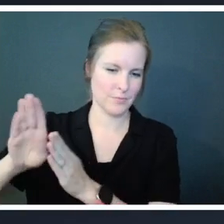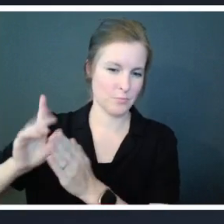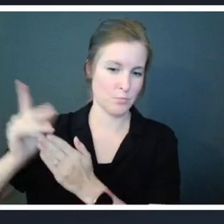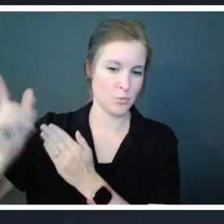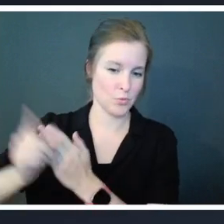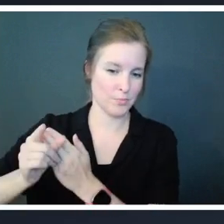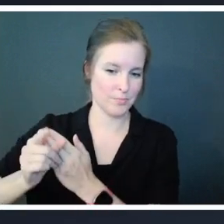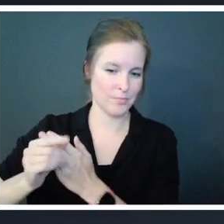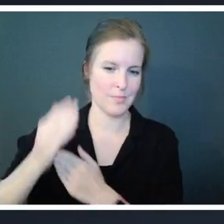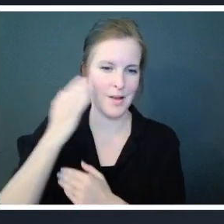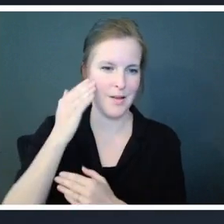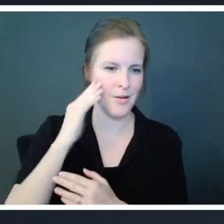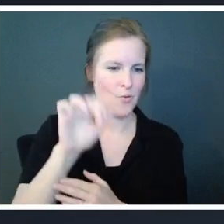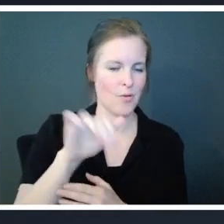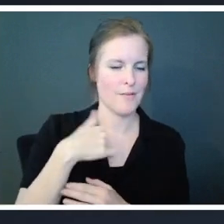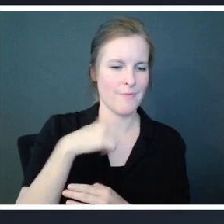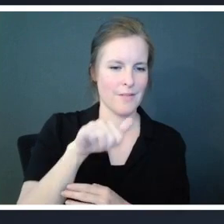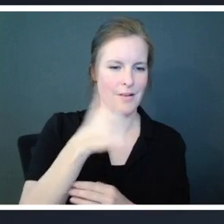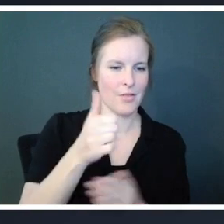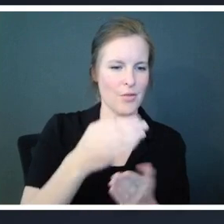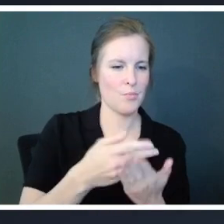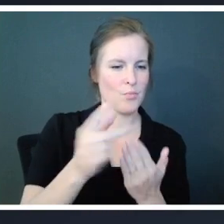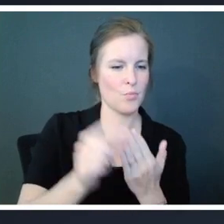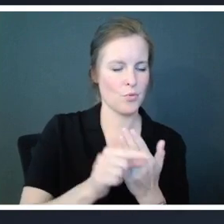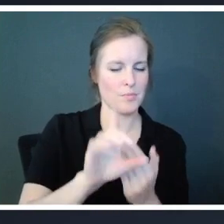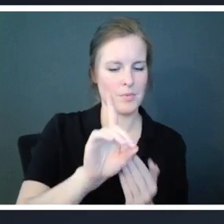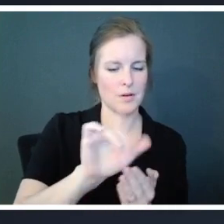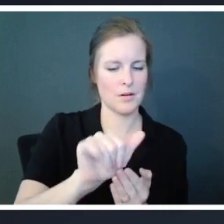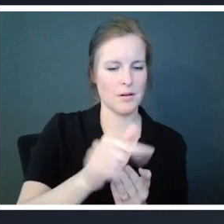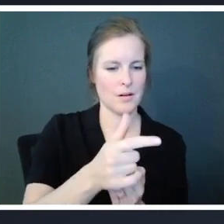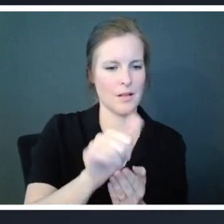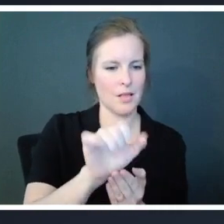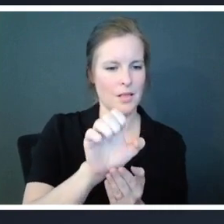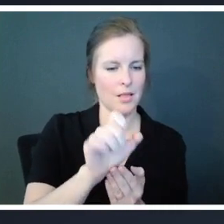that myself and my colleagues of the Portrait Gallery did was more focused for adults. But